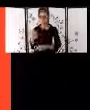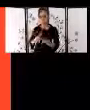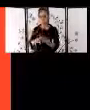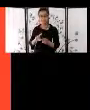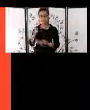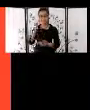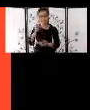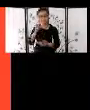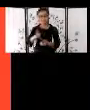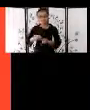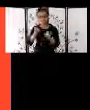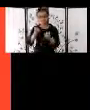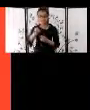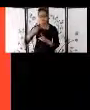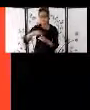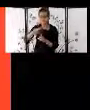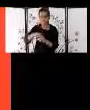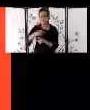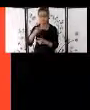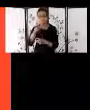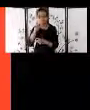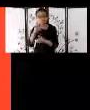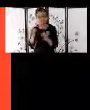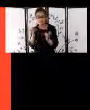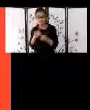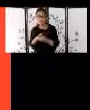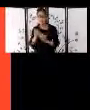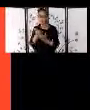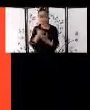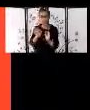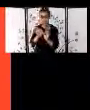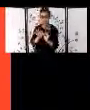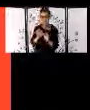materials, rentals, course fees, marketing, etc.